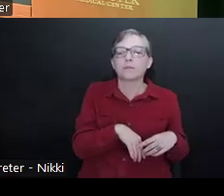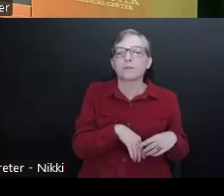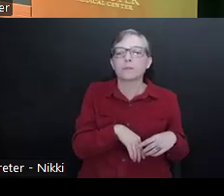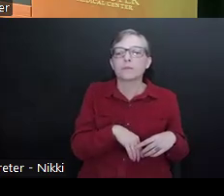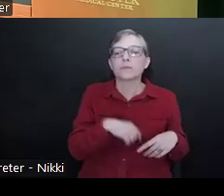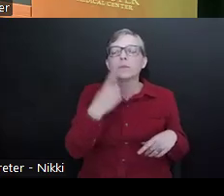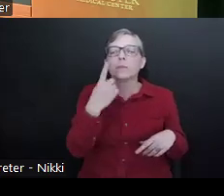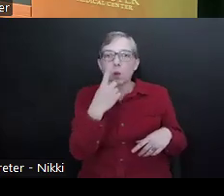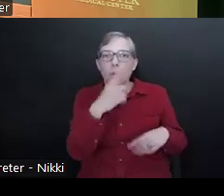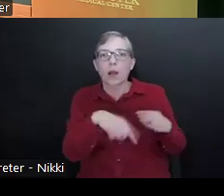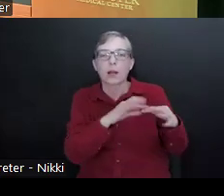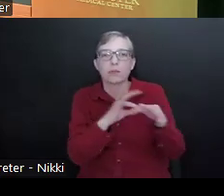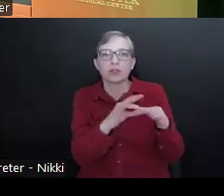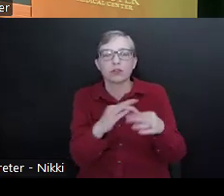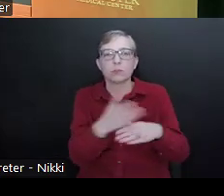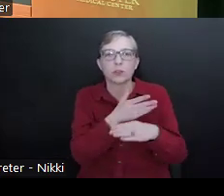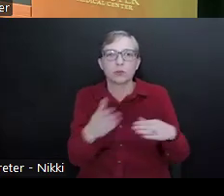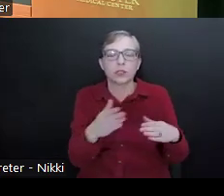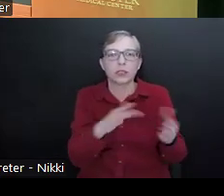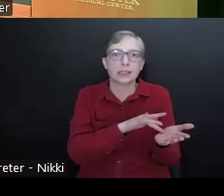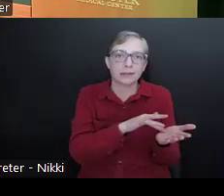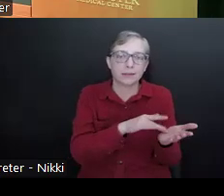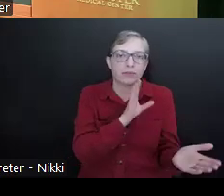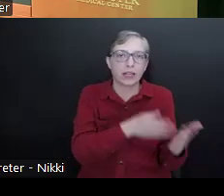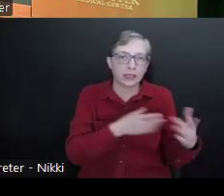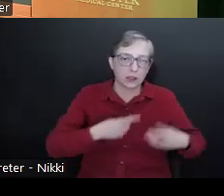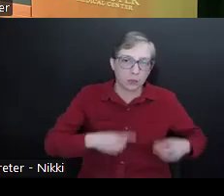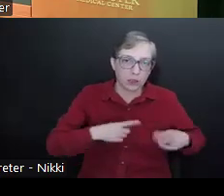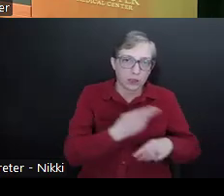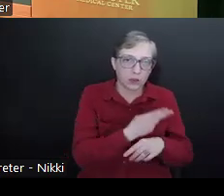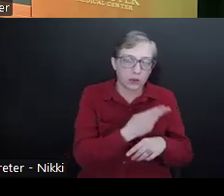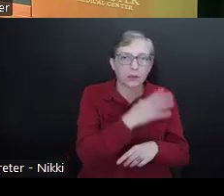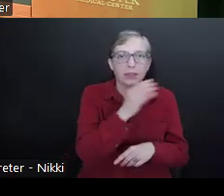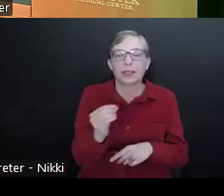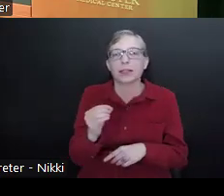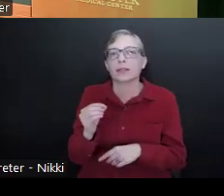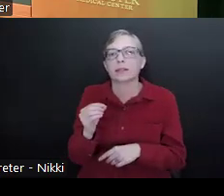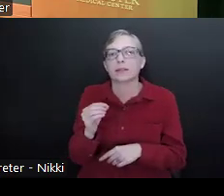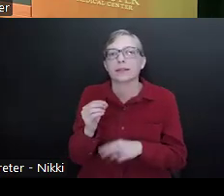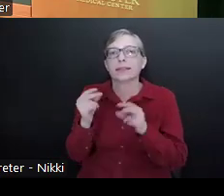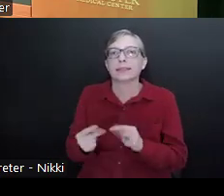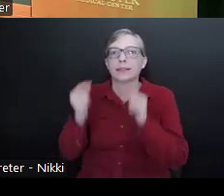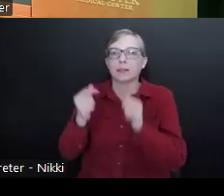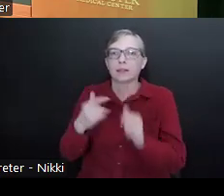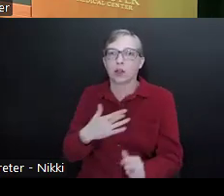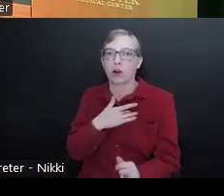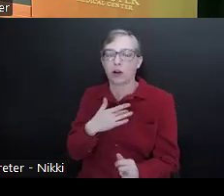use and uh uh sudden cardiac uh arrest or sudden death especially with the recent